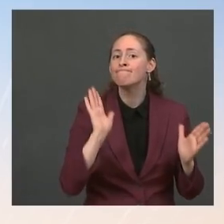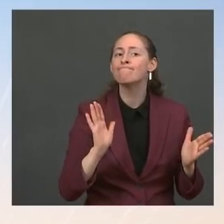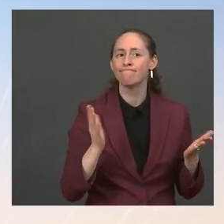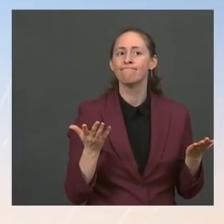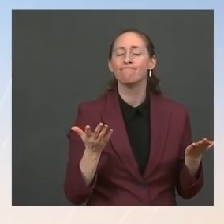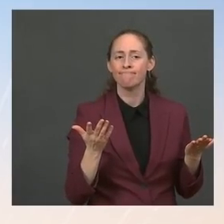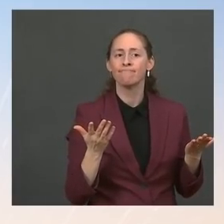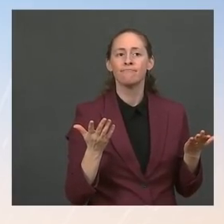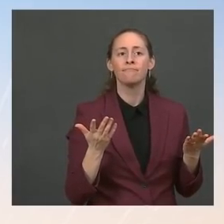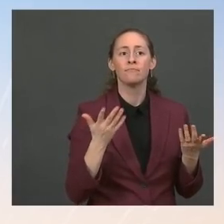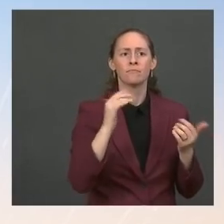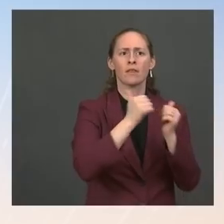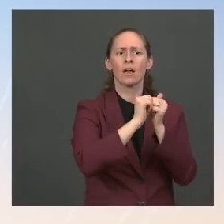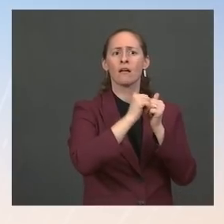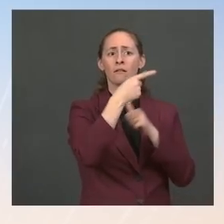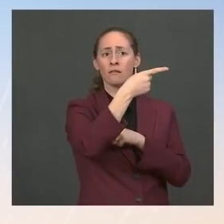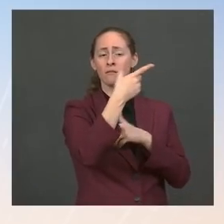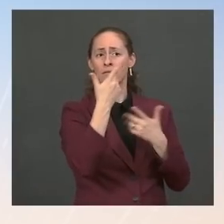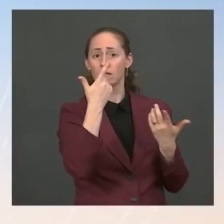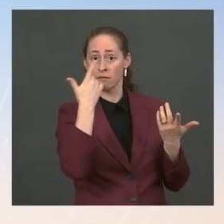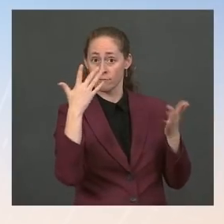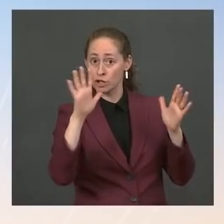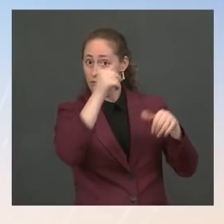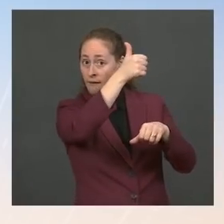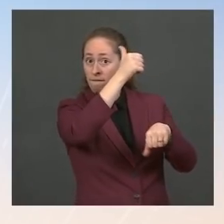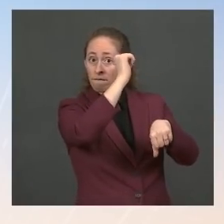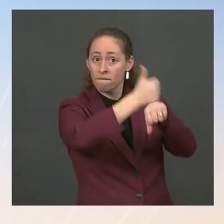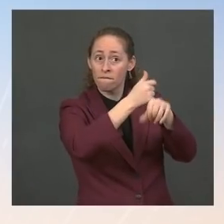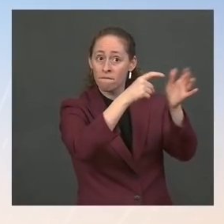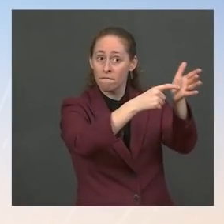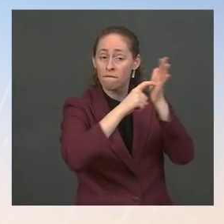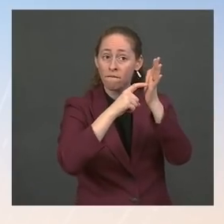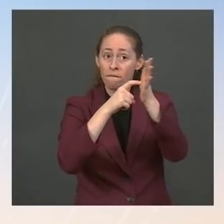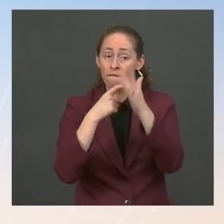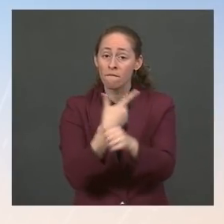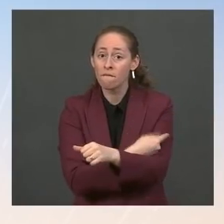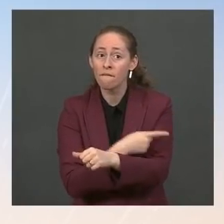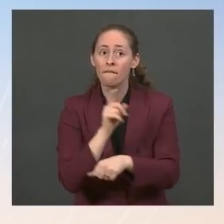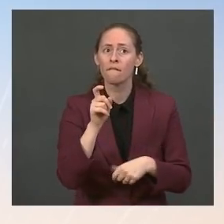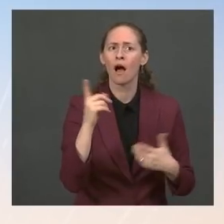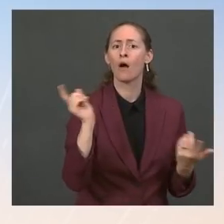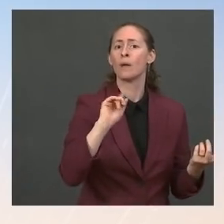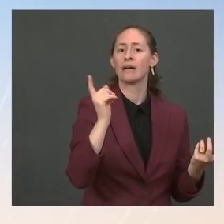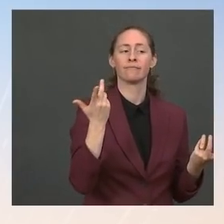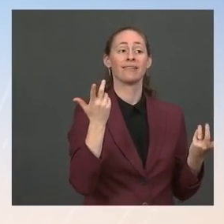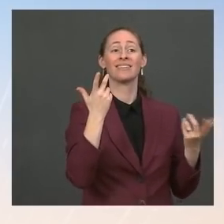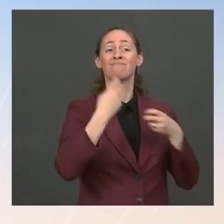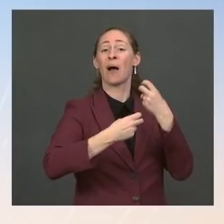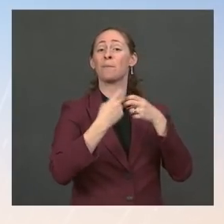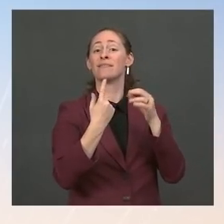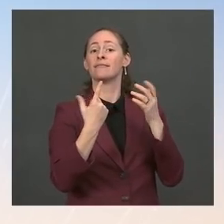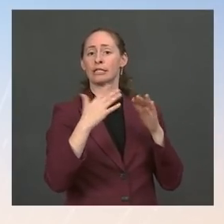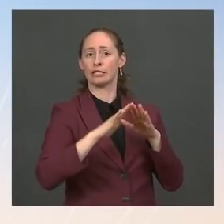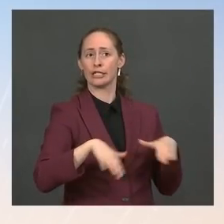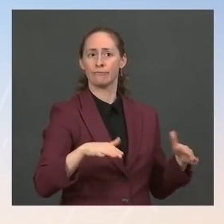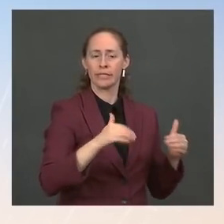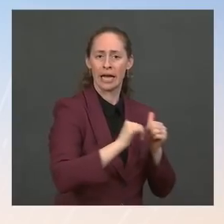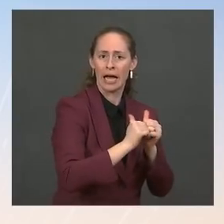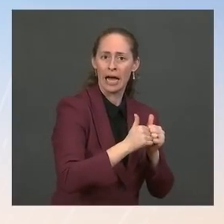Another issue is childcare, something we're working to attack and go after aggressively so that we can lower the cost of childcare